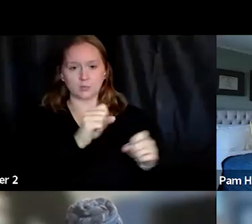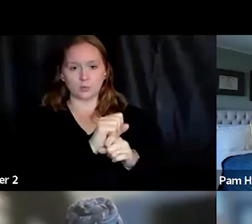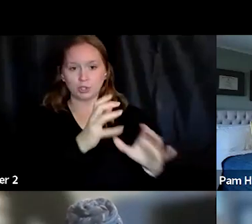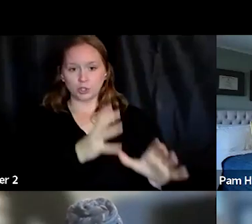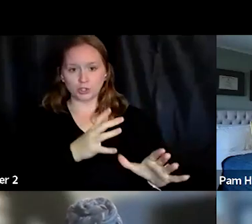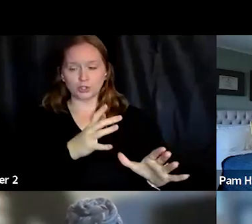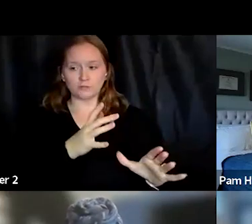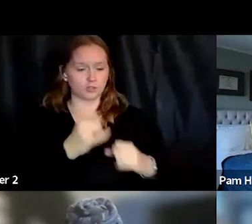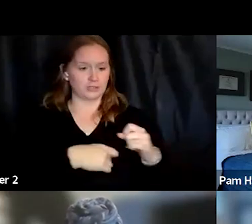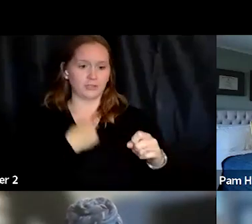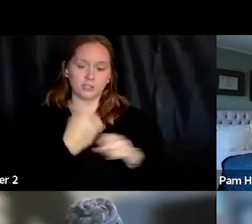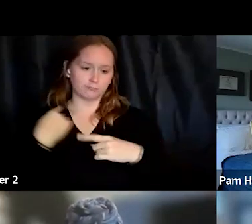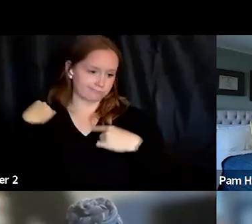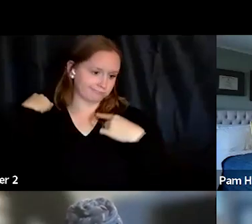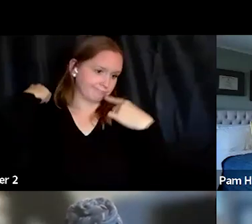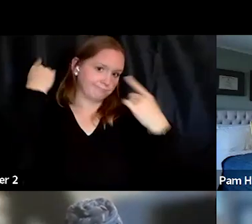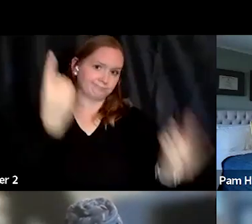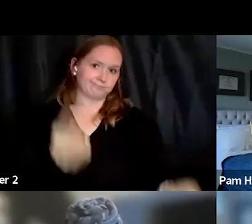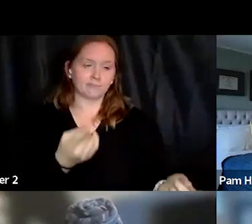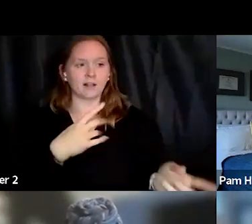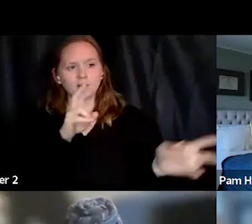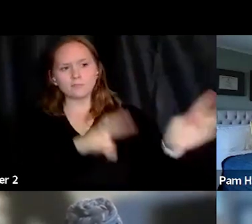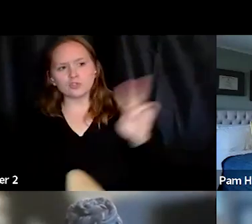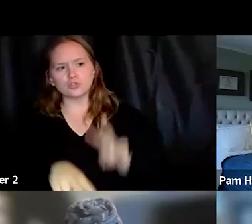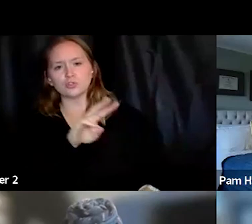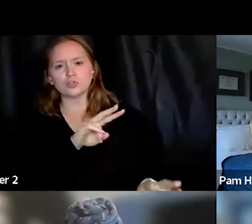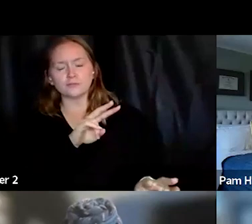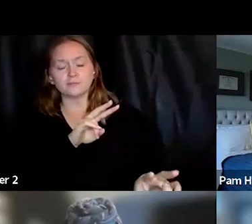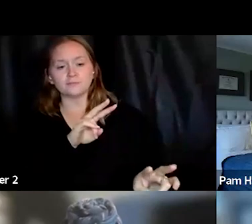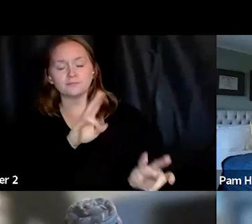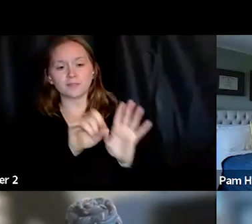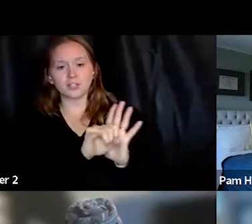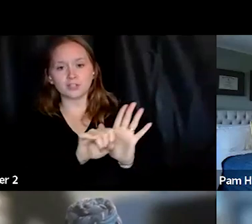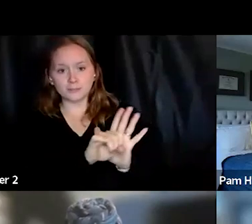who had observed their symptoms out on the street where they had been living and putting that in there